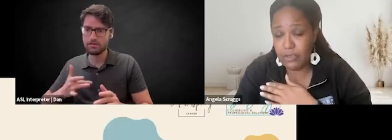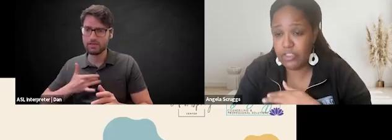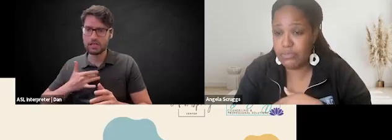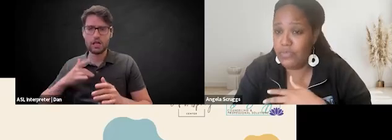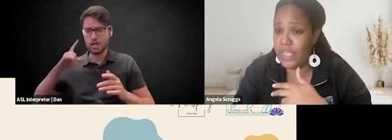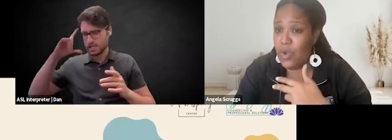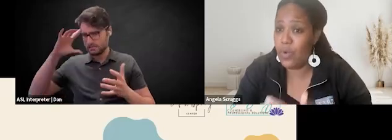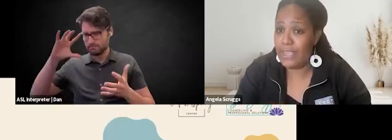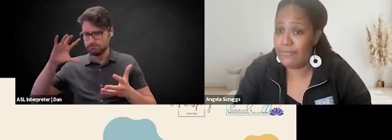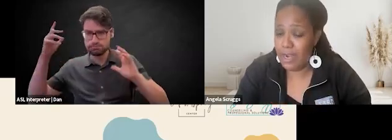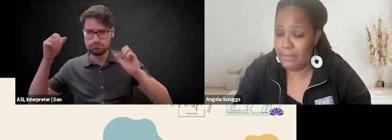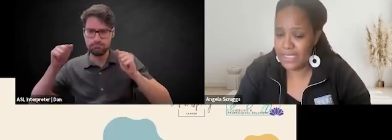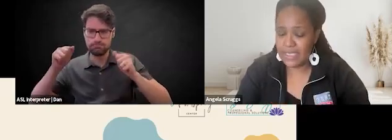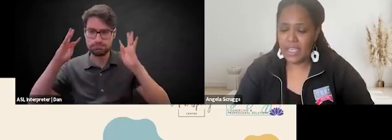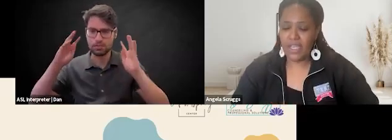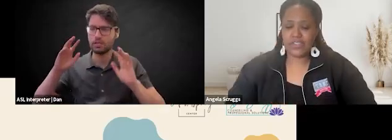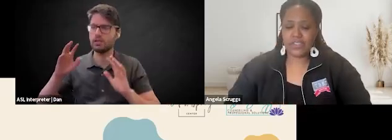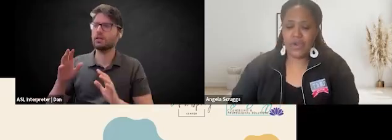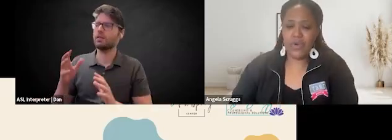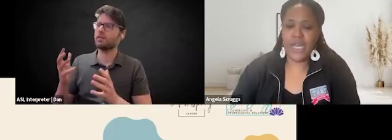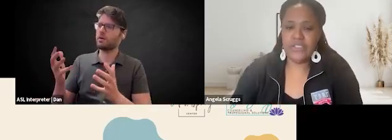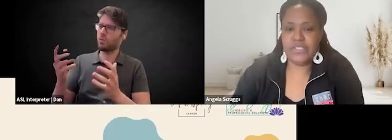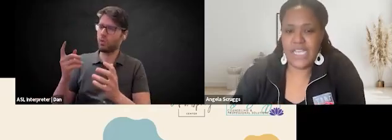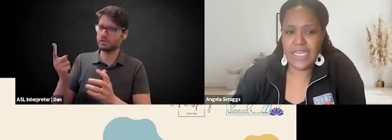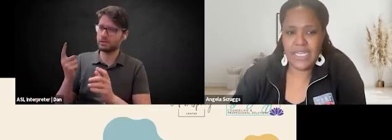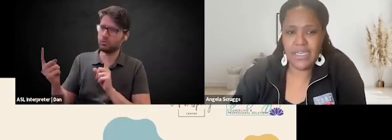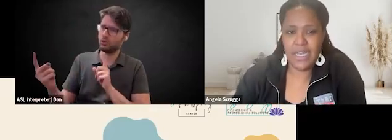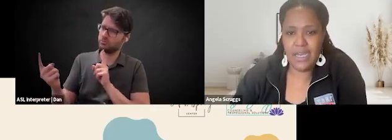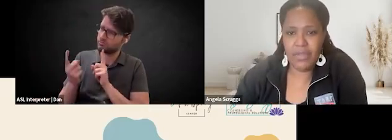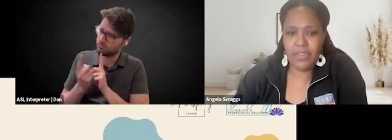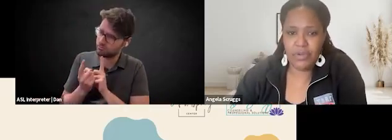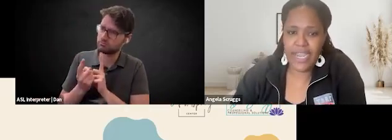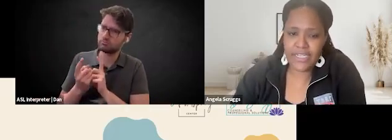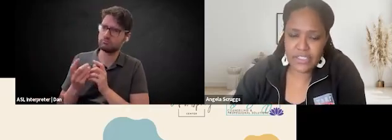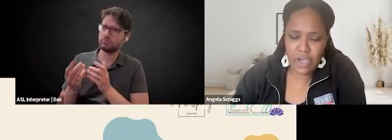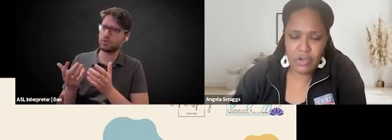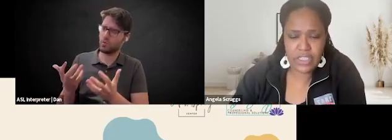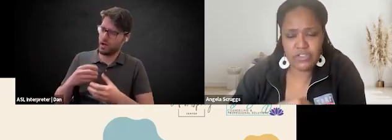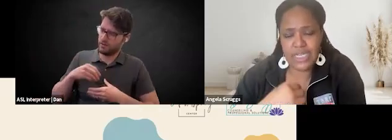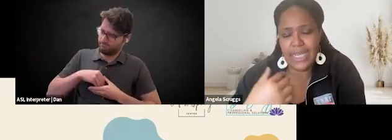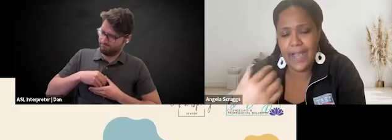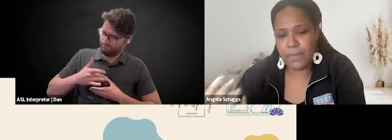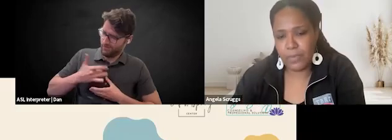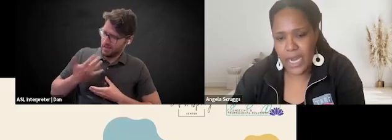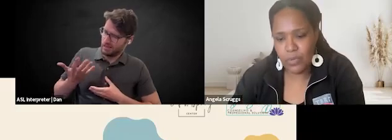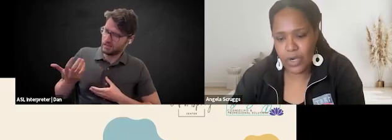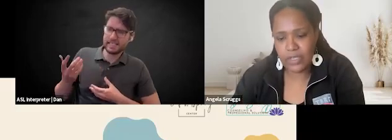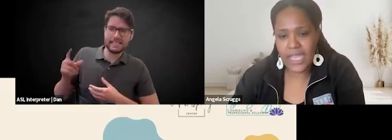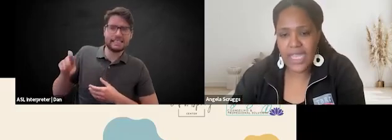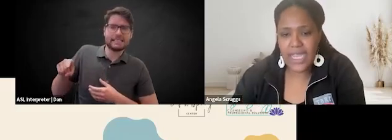as opposed to moving away from us. So understanding, um... the red zones, understanding how the brain works,